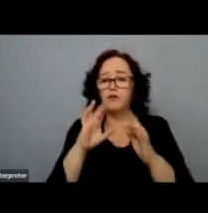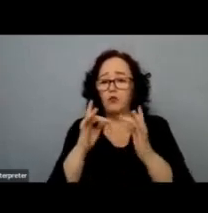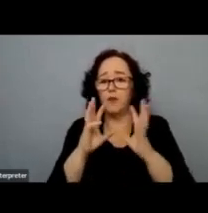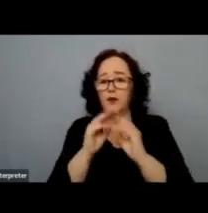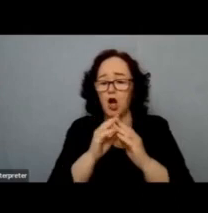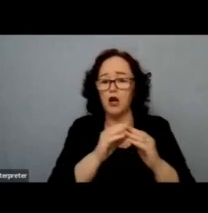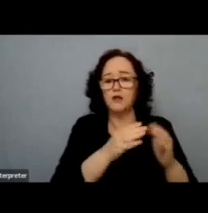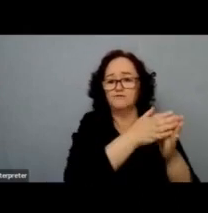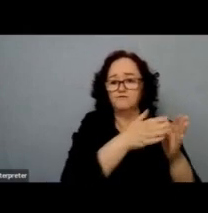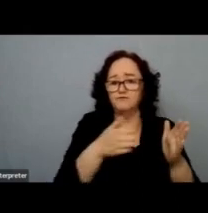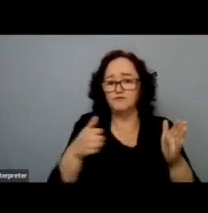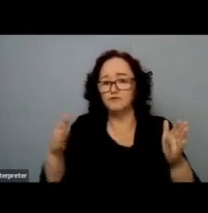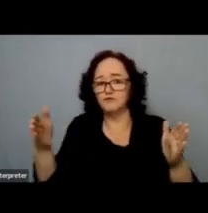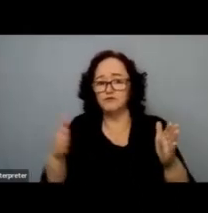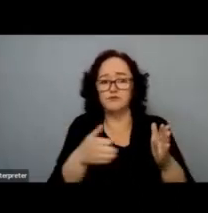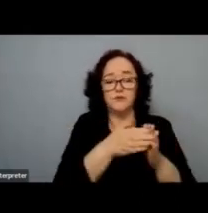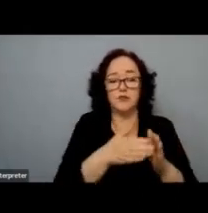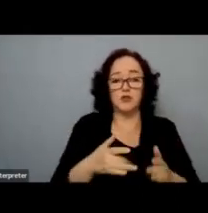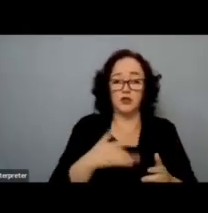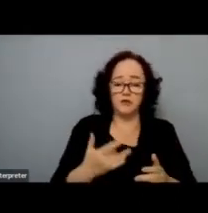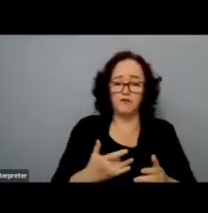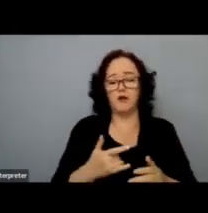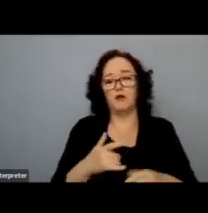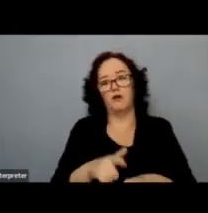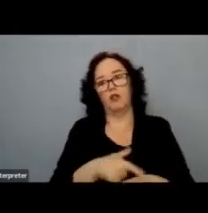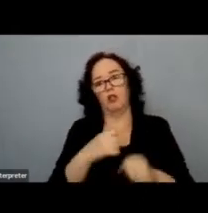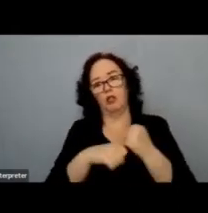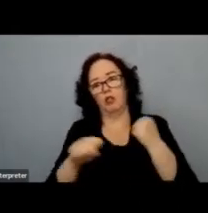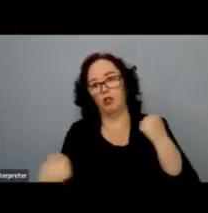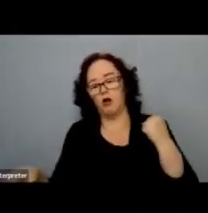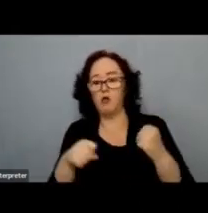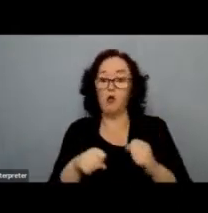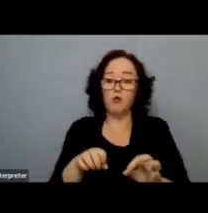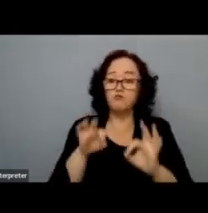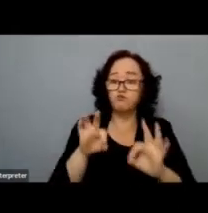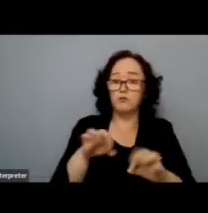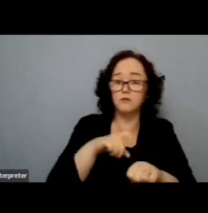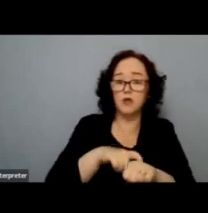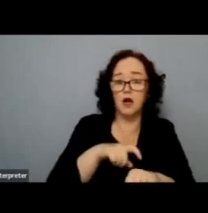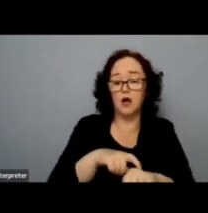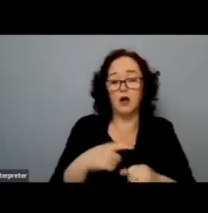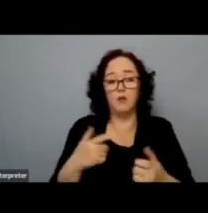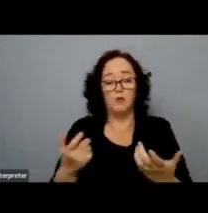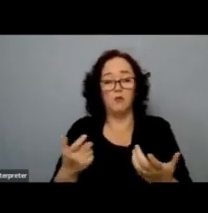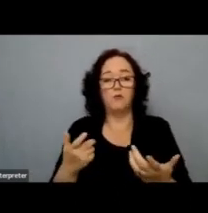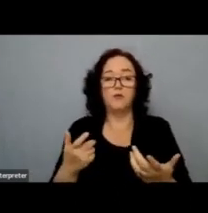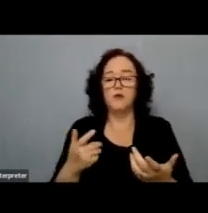it was too long or too short or about the right time, length of time, how you think you're going to use this, are you good? are